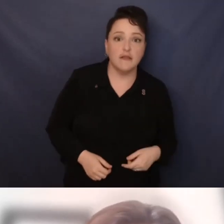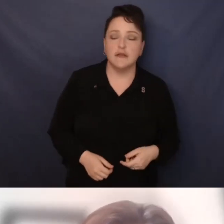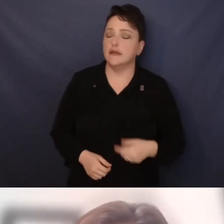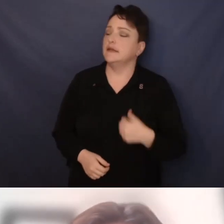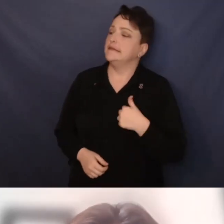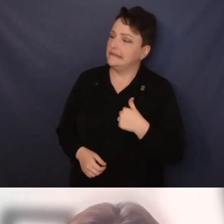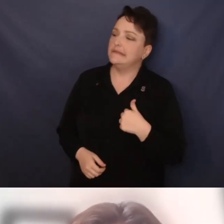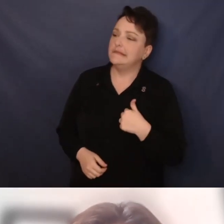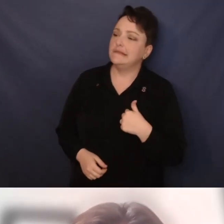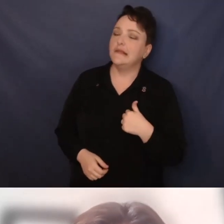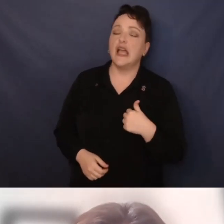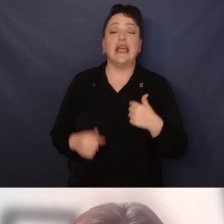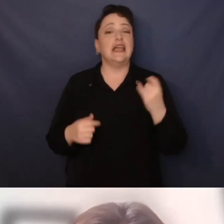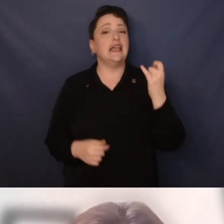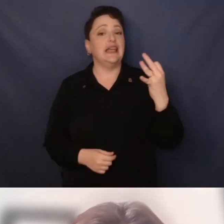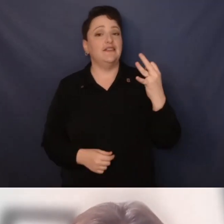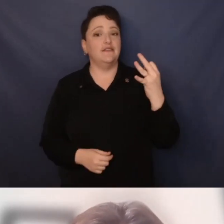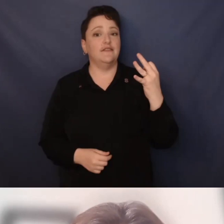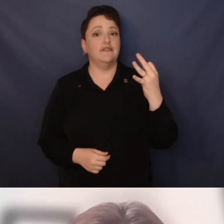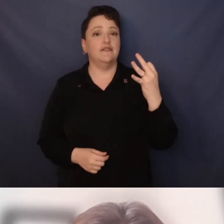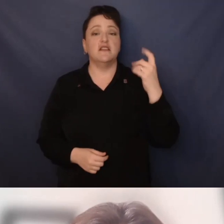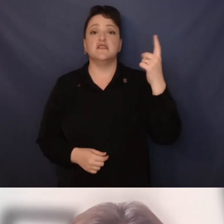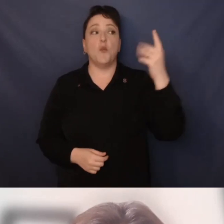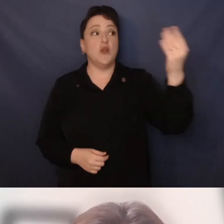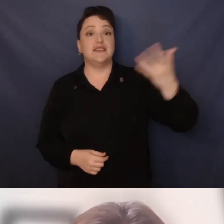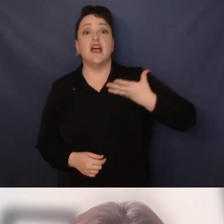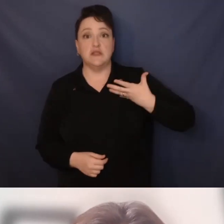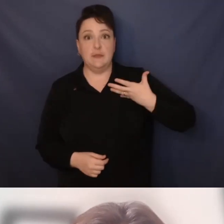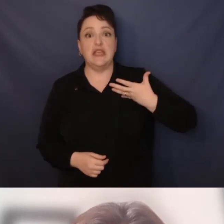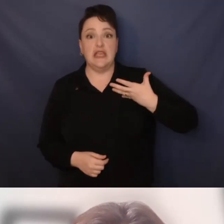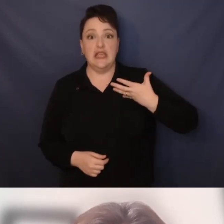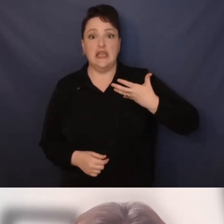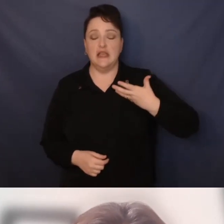verbally that I'm going to be dropped as a patient because I've asked for reasonable accommodation,